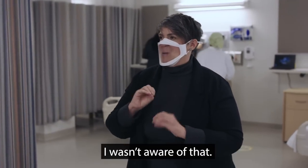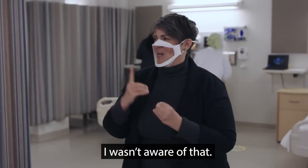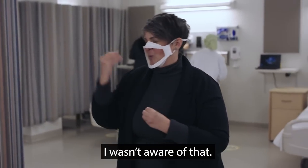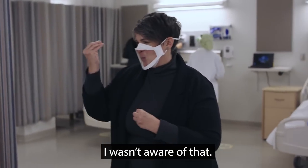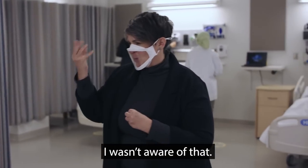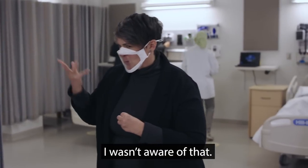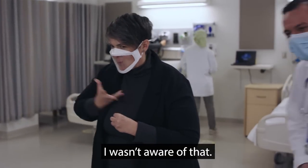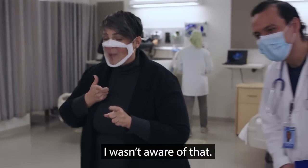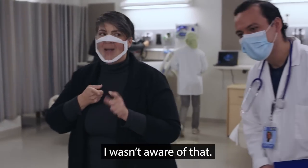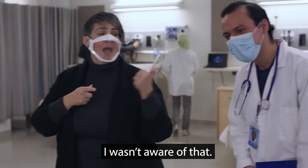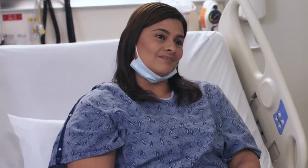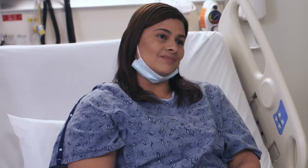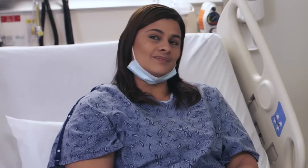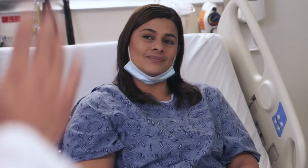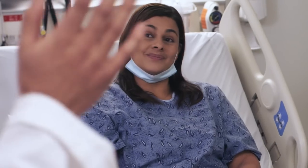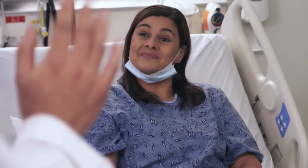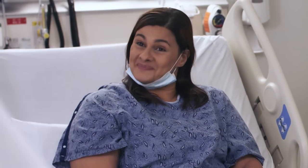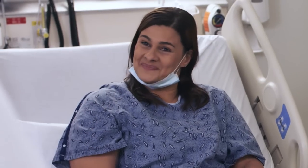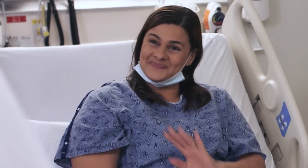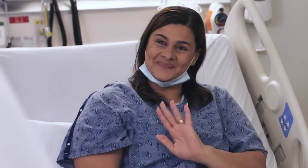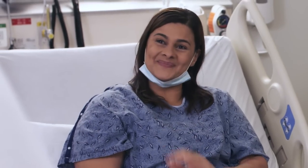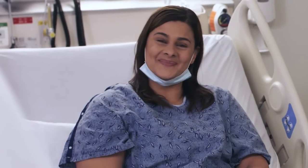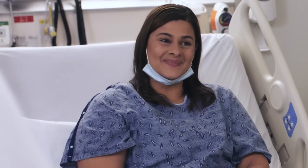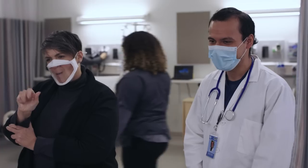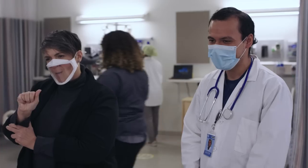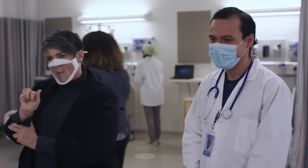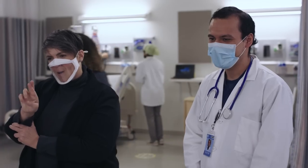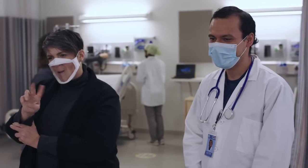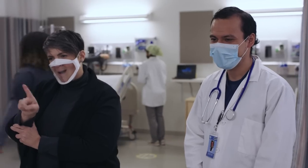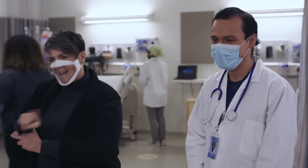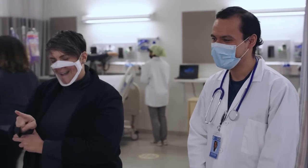Hello, Rita! I’m Dr. Suarez. Very nice to meet you!